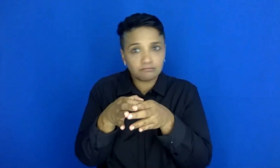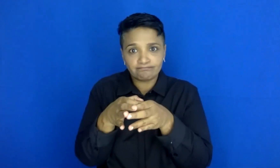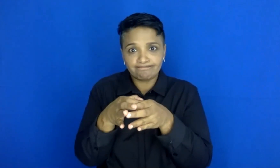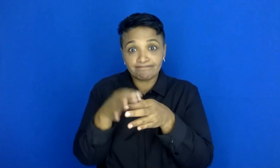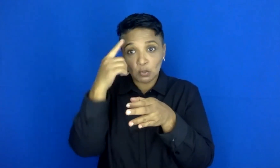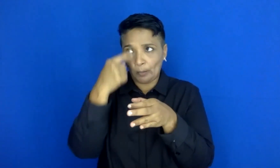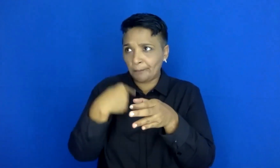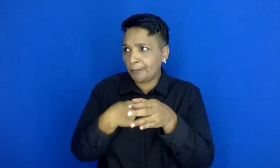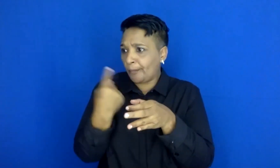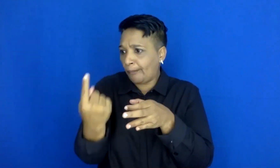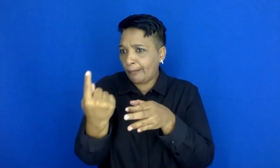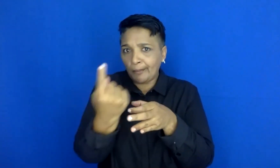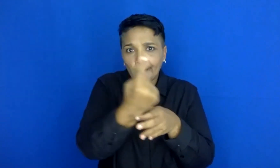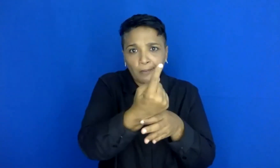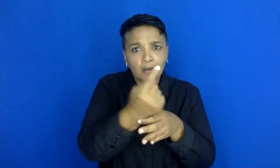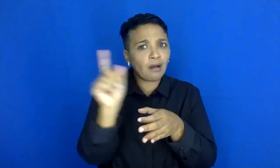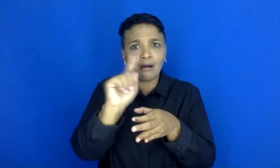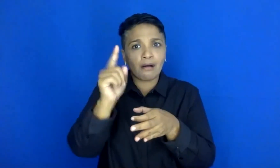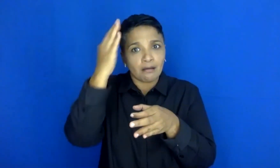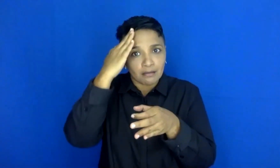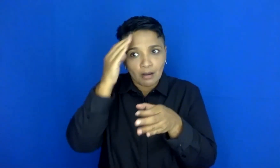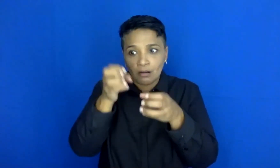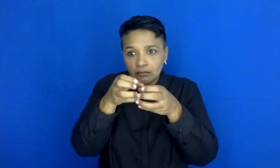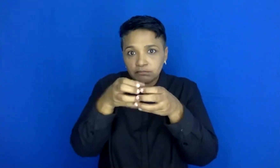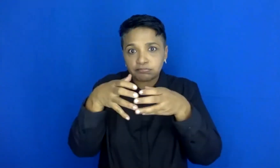uh you know talking to you and you know the youth speakers but how can we ensure that there is